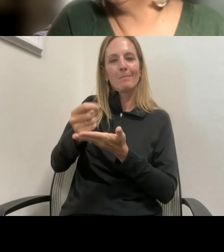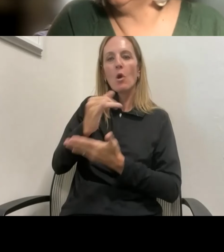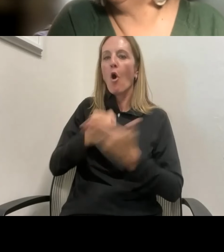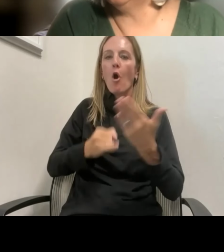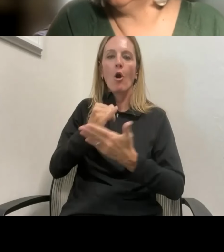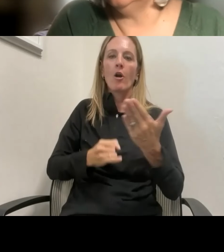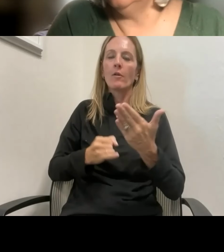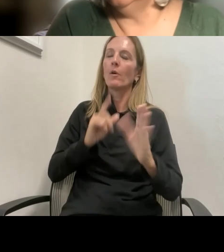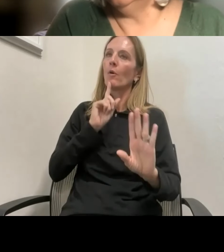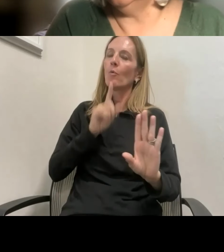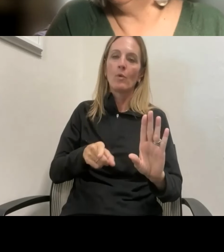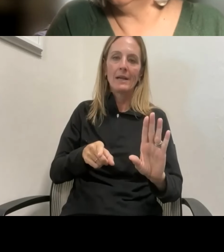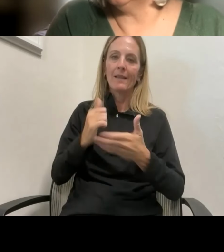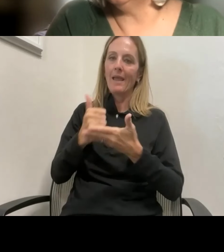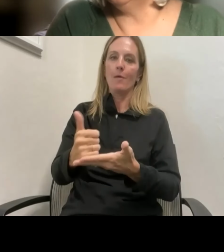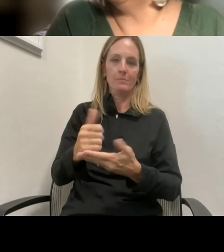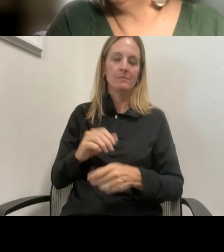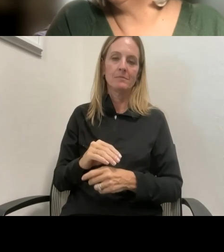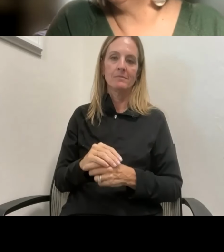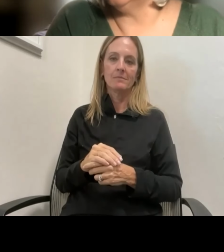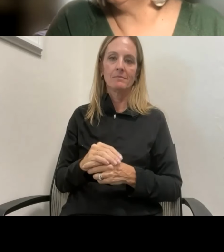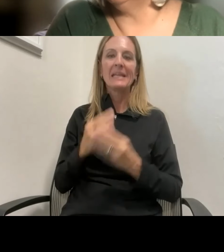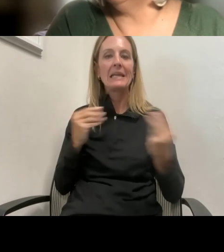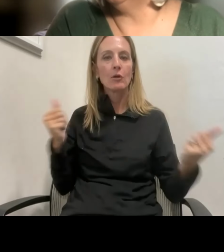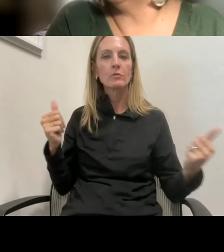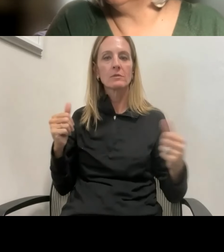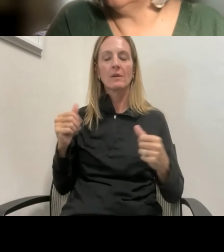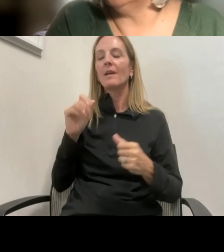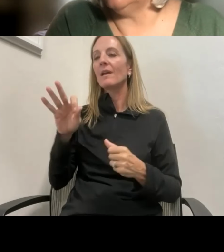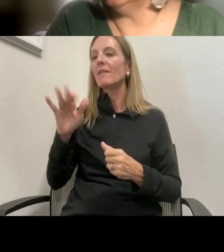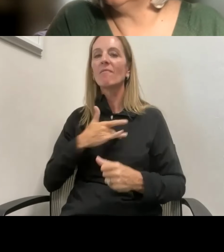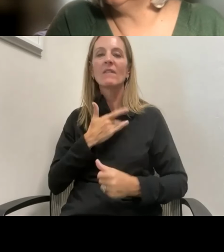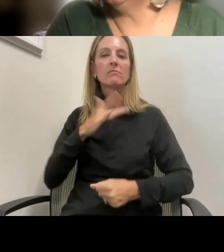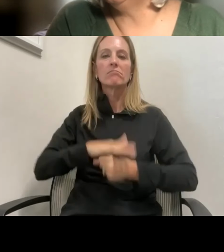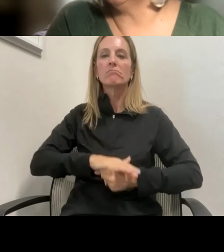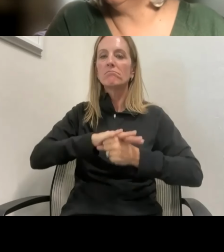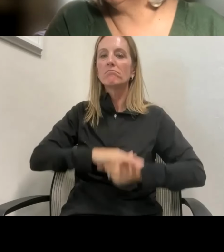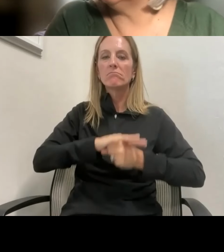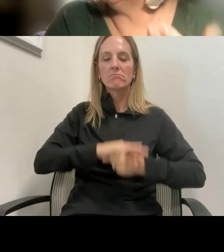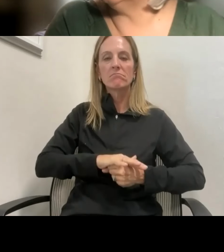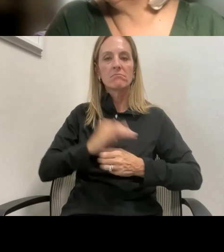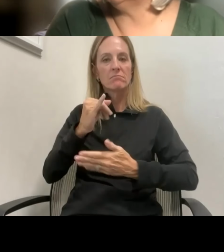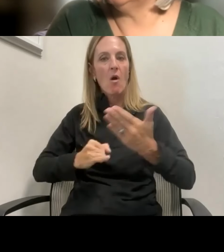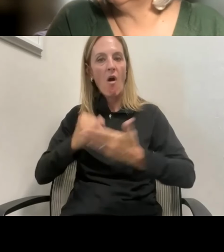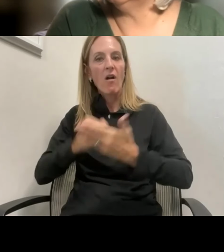and helper for us to move through stress and find our our wellness. And so that's another strength,